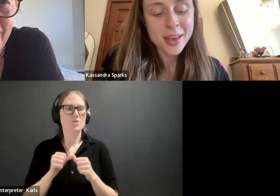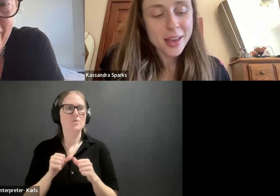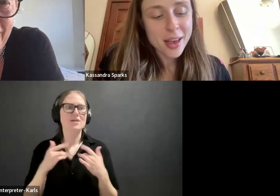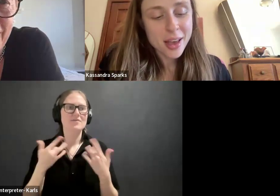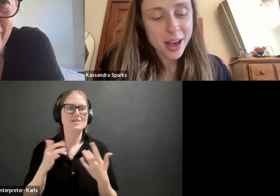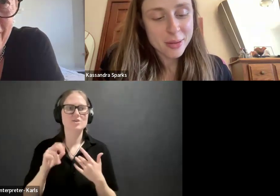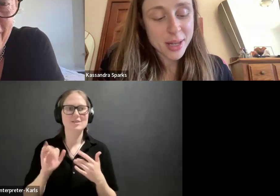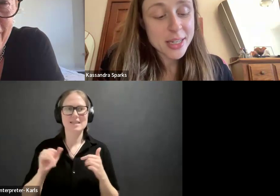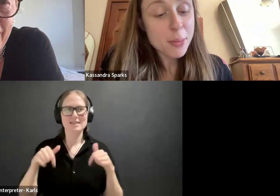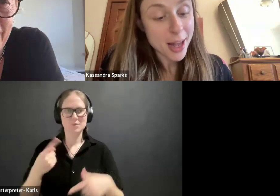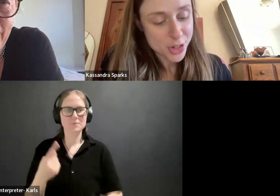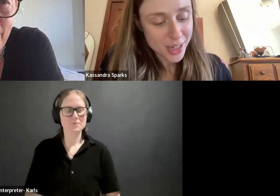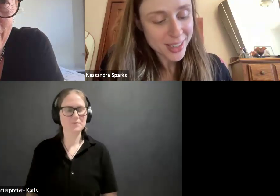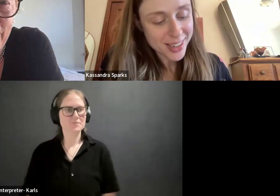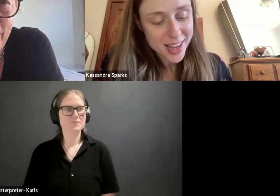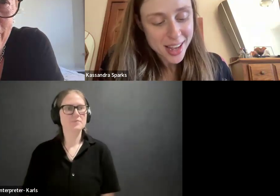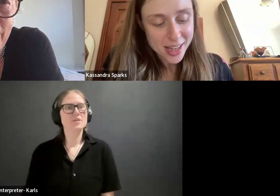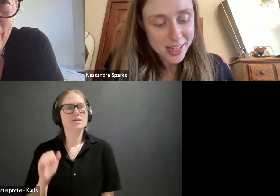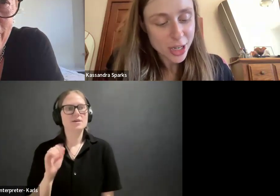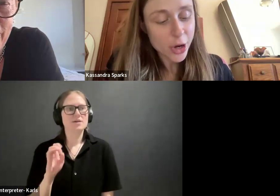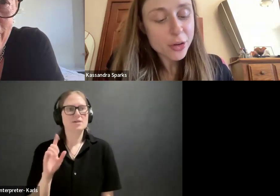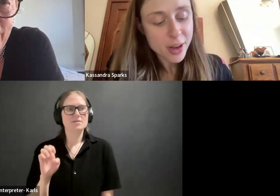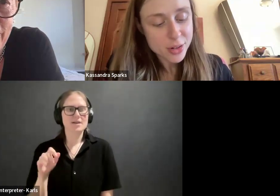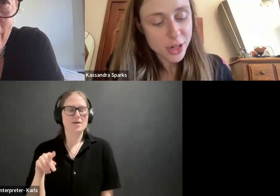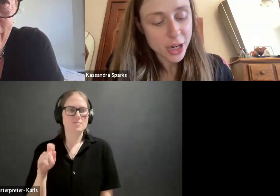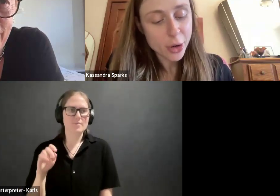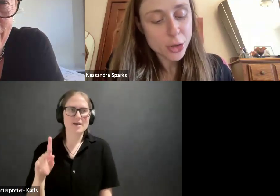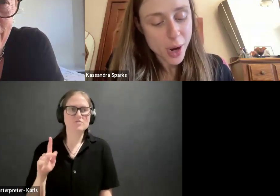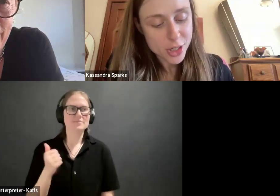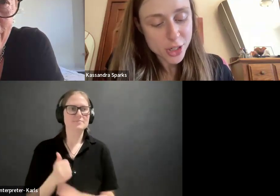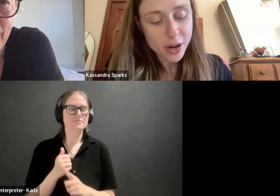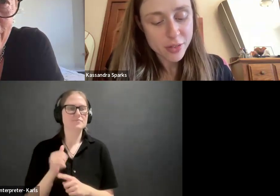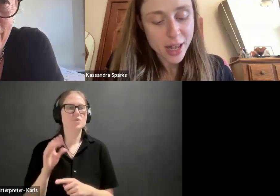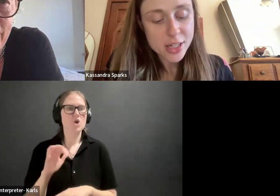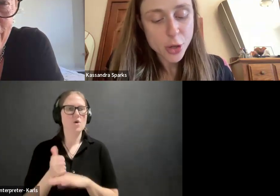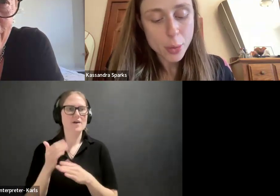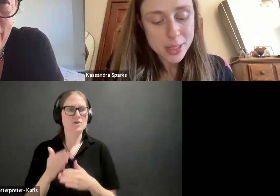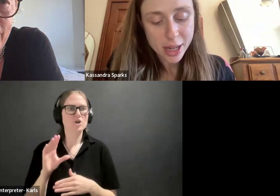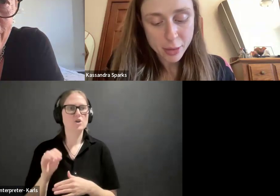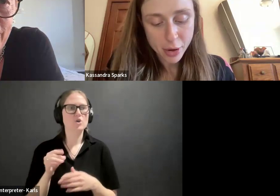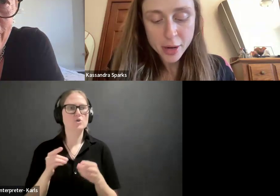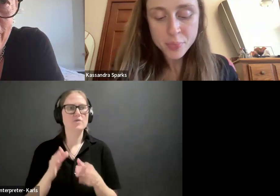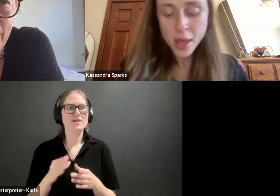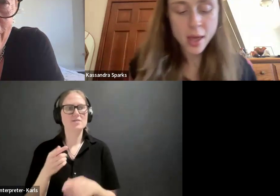Um, Adele Patrick is a co-founder and co-director of the Glasgow Women's Library.